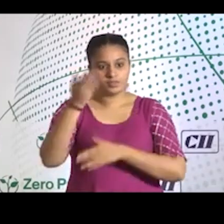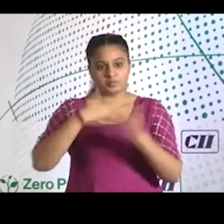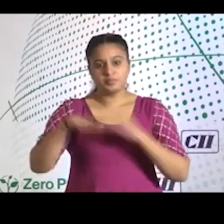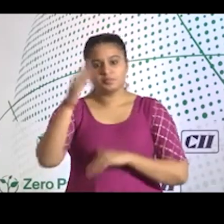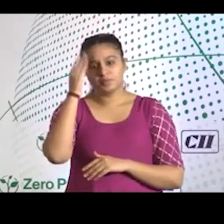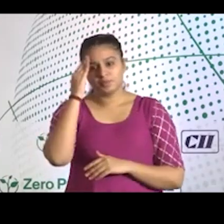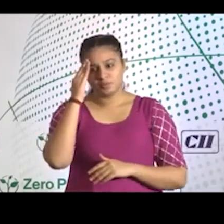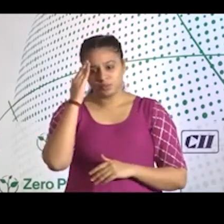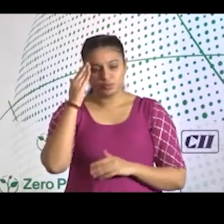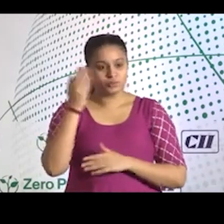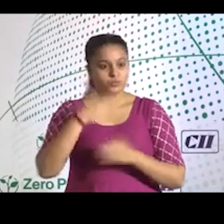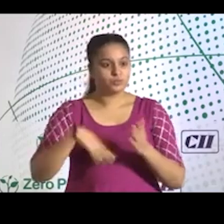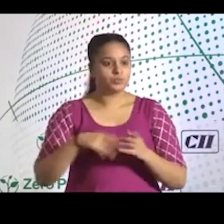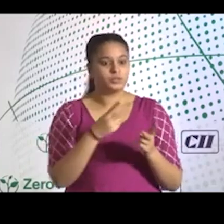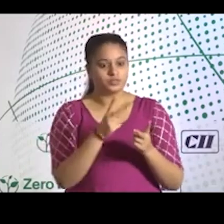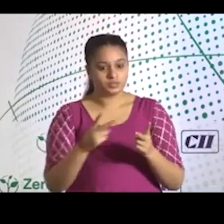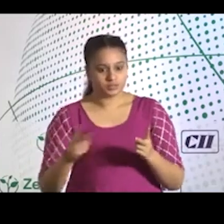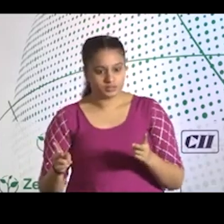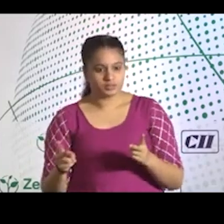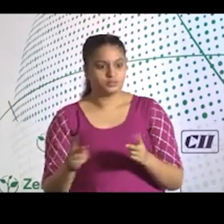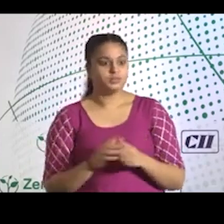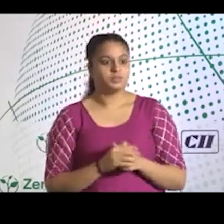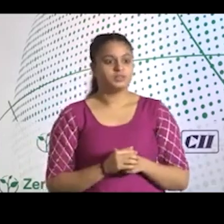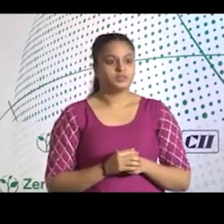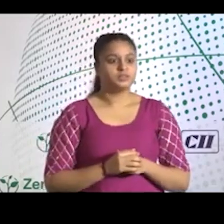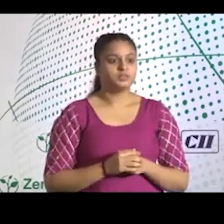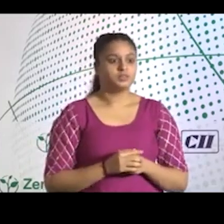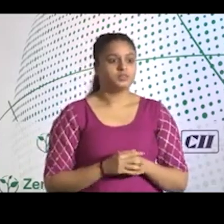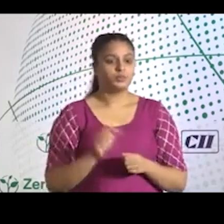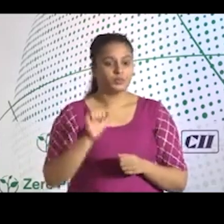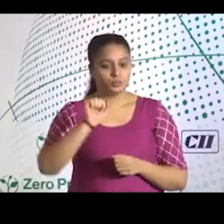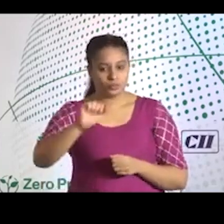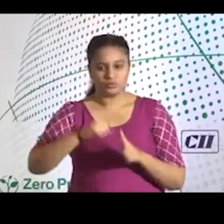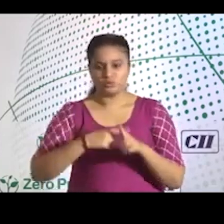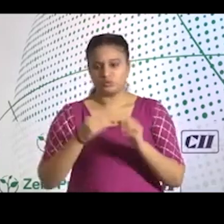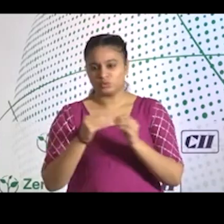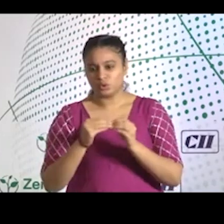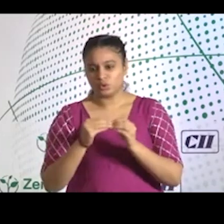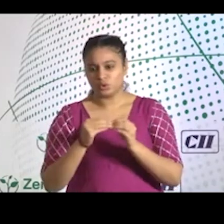to their everyday usage and often end up getting abandoned